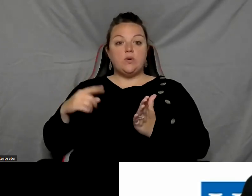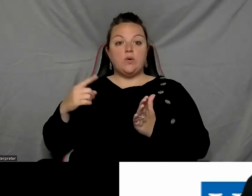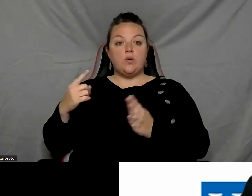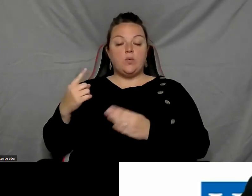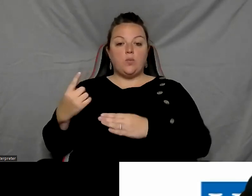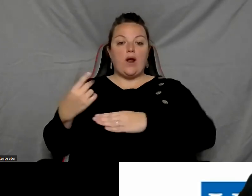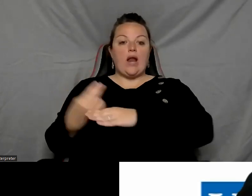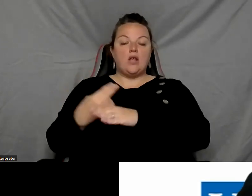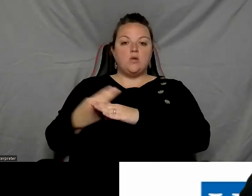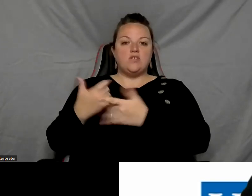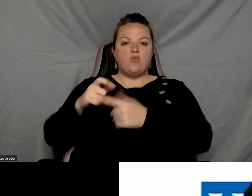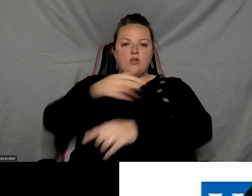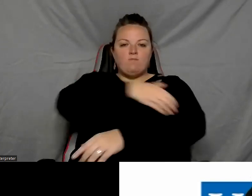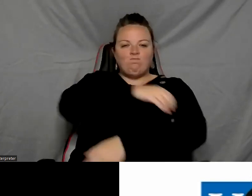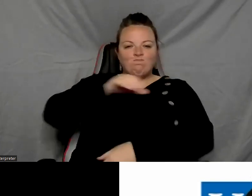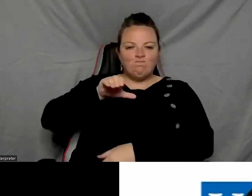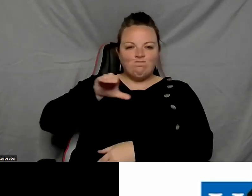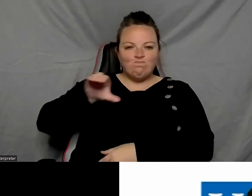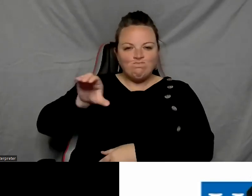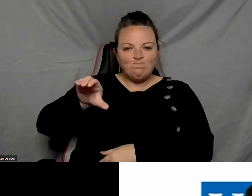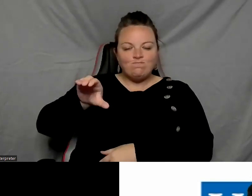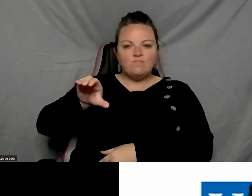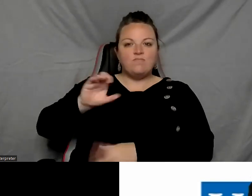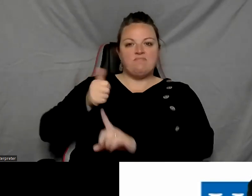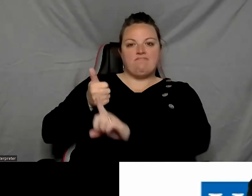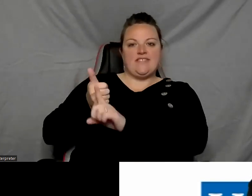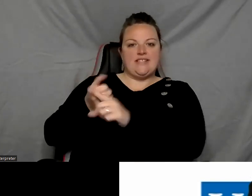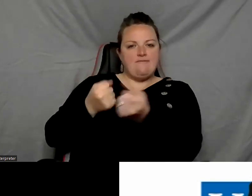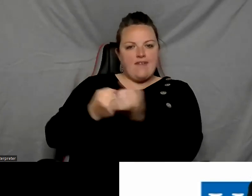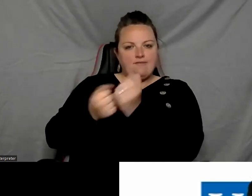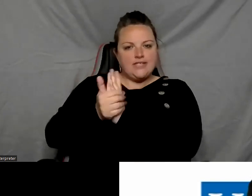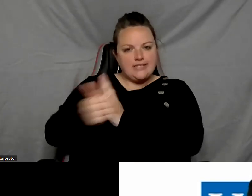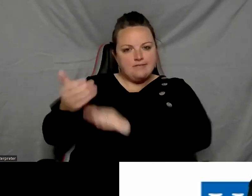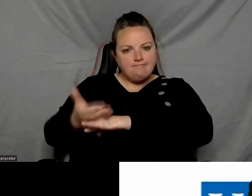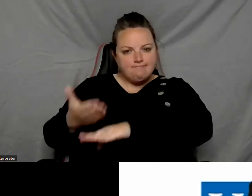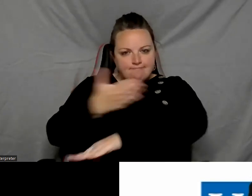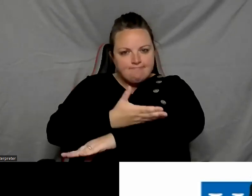is to empower them to build their self advocacy skills and strategies.